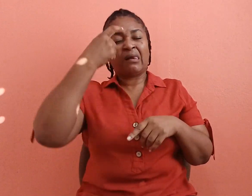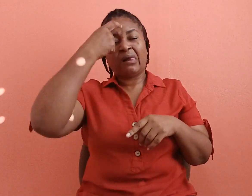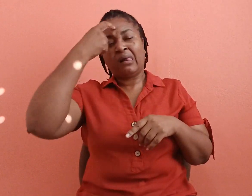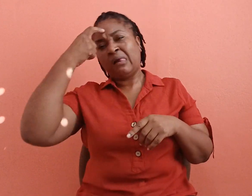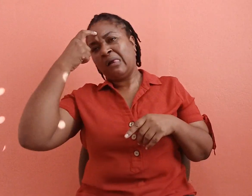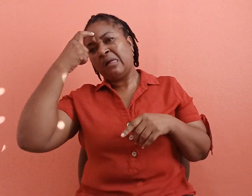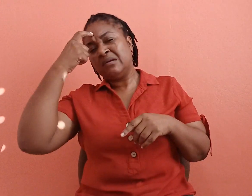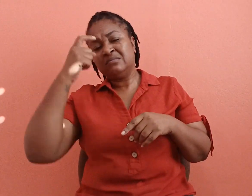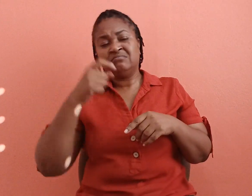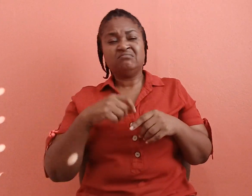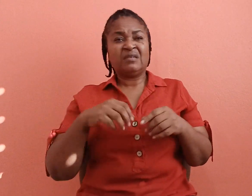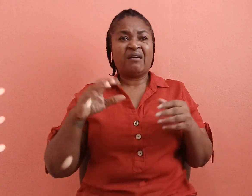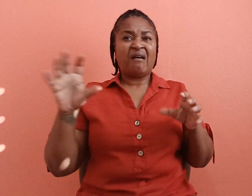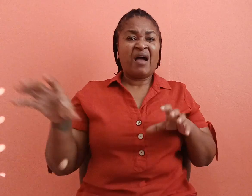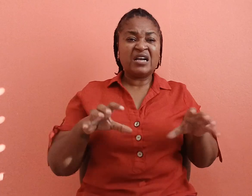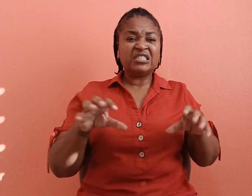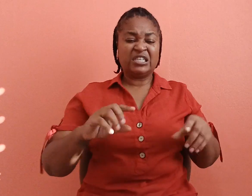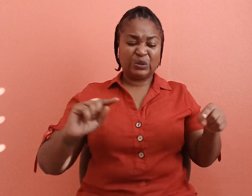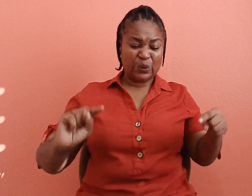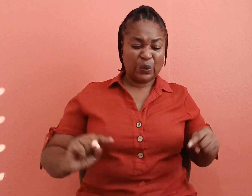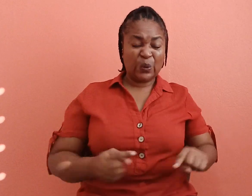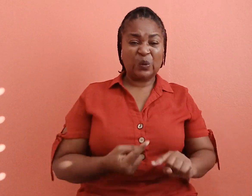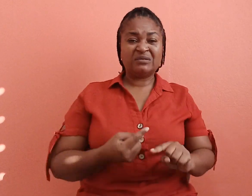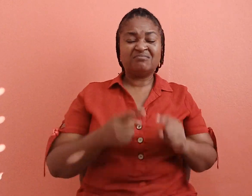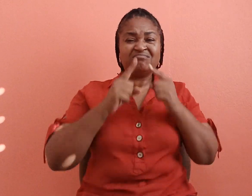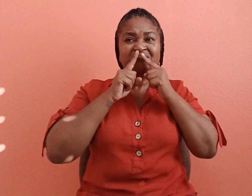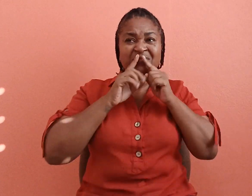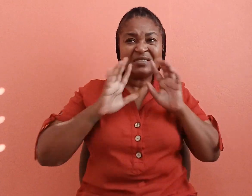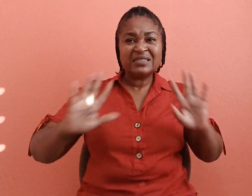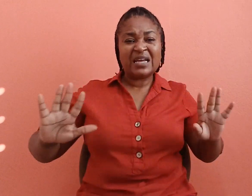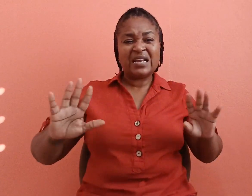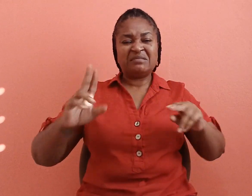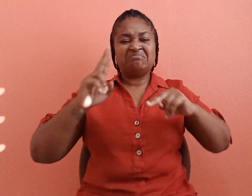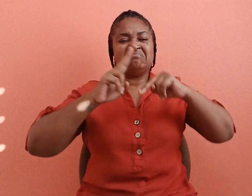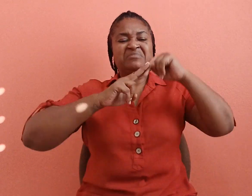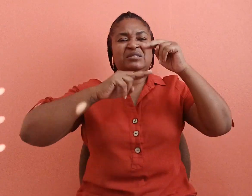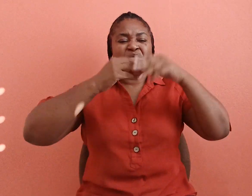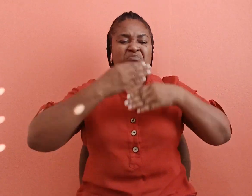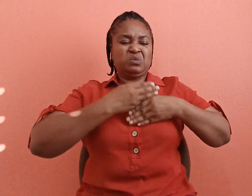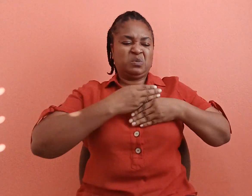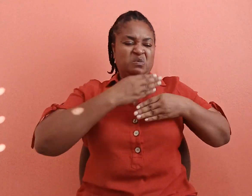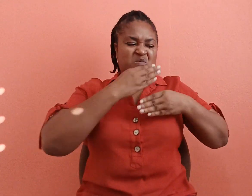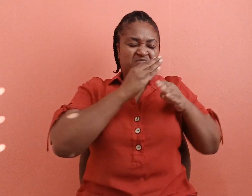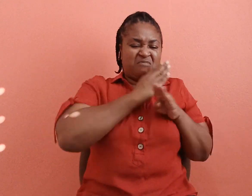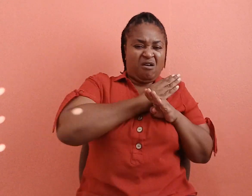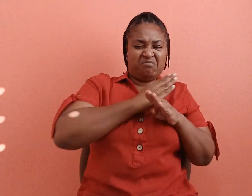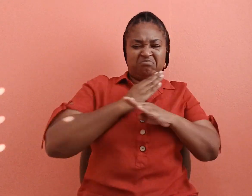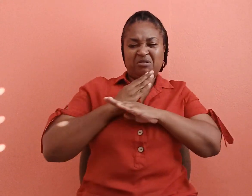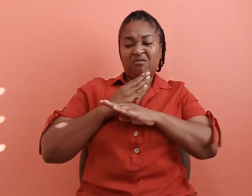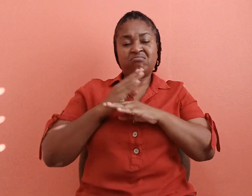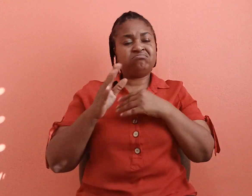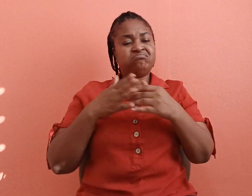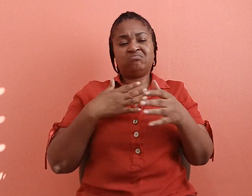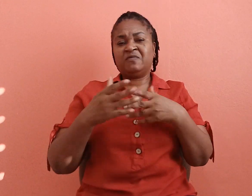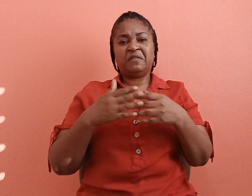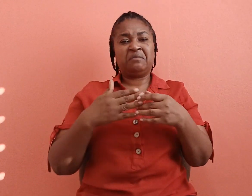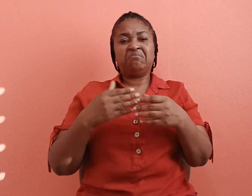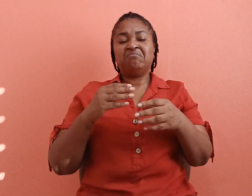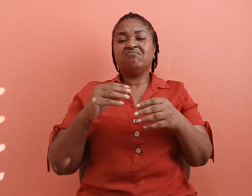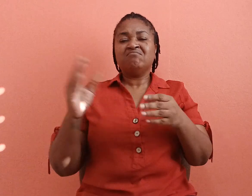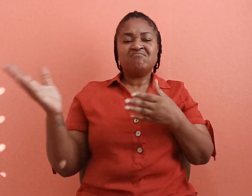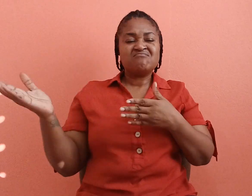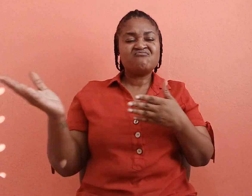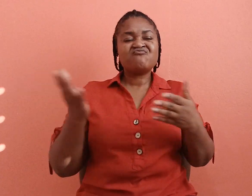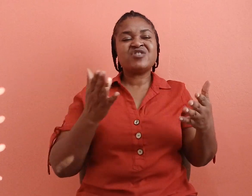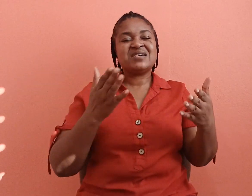where silence has built walls—bring restoration.